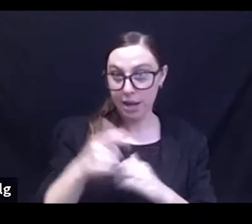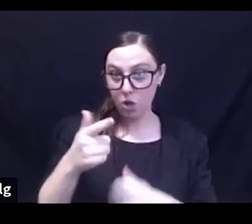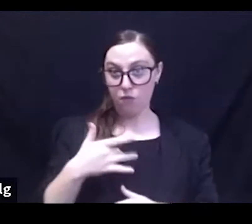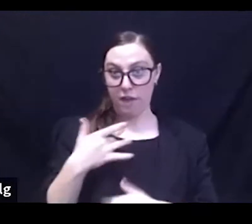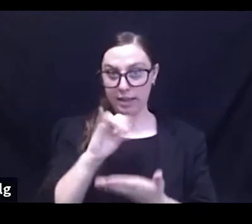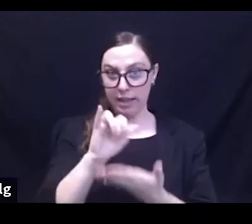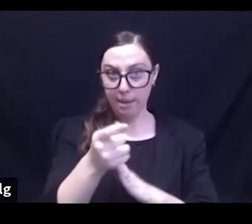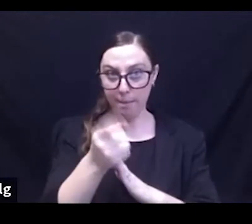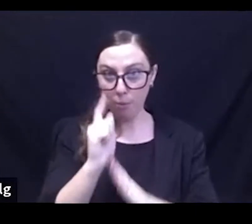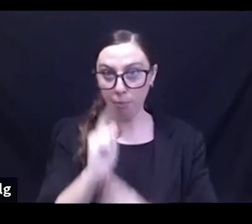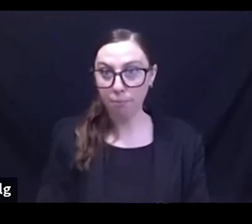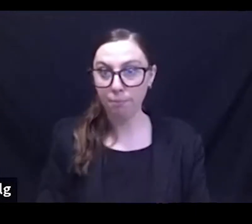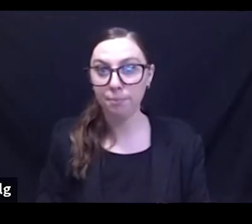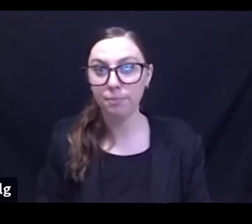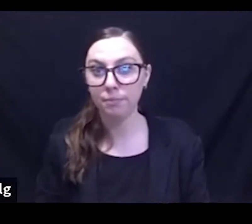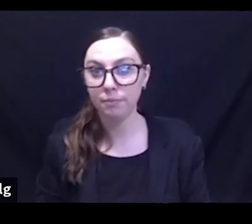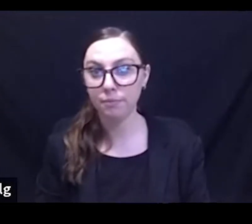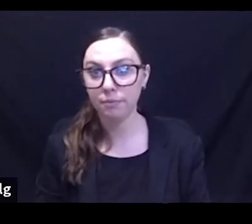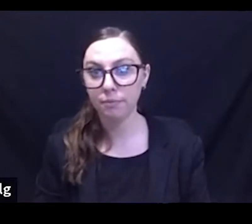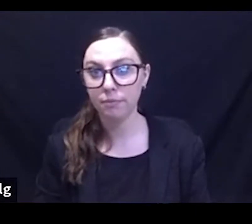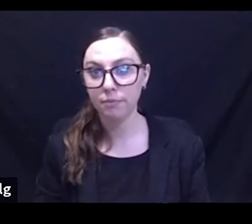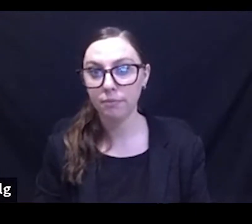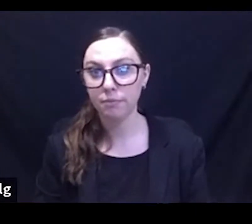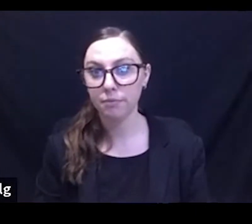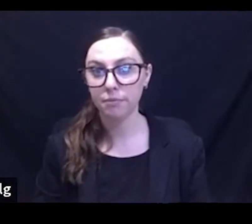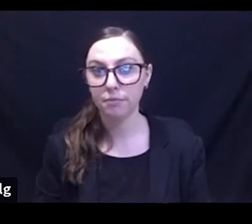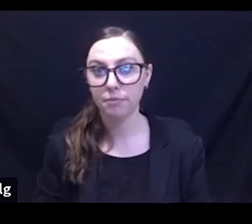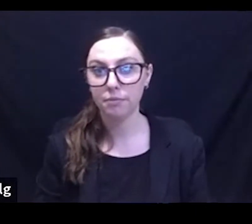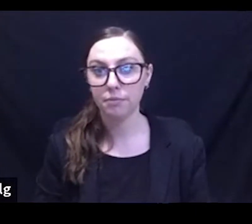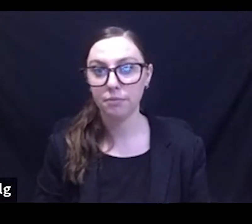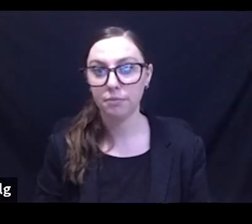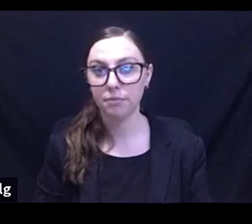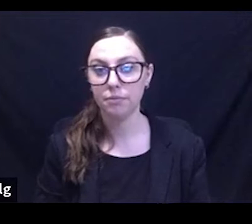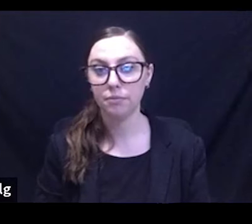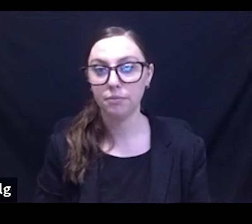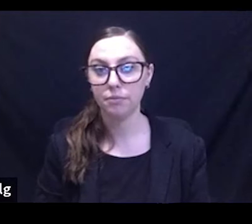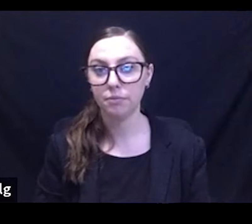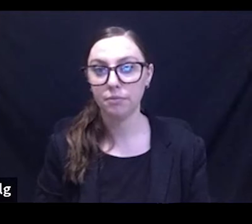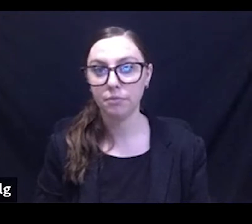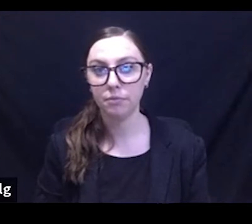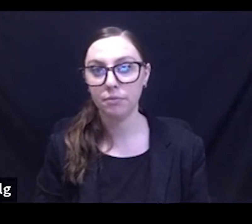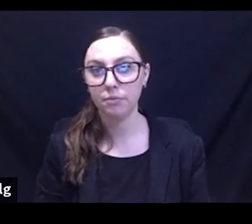at that point of time?